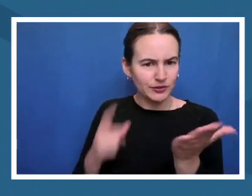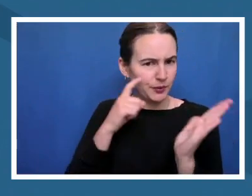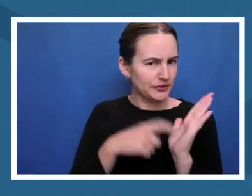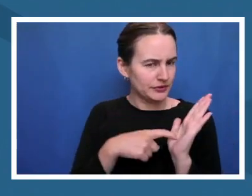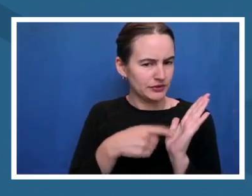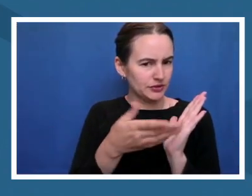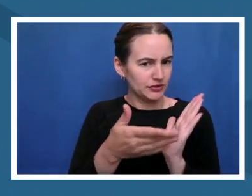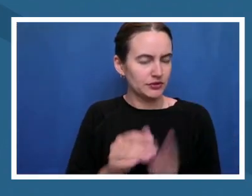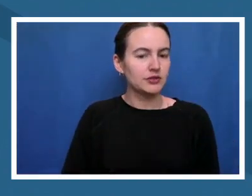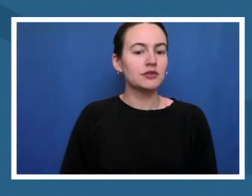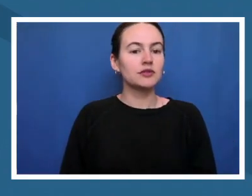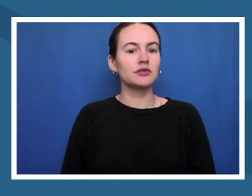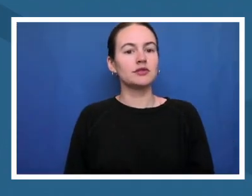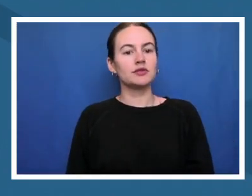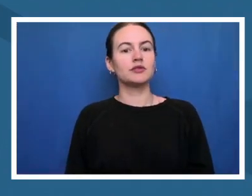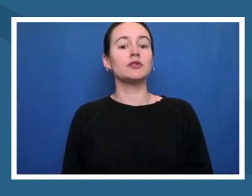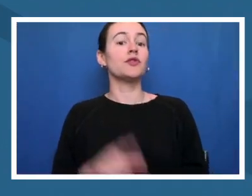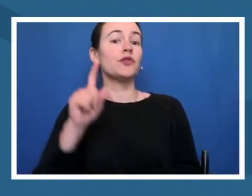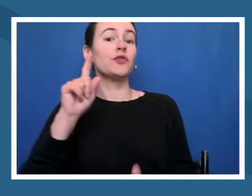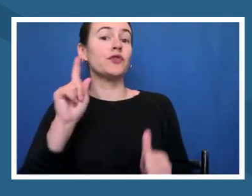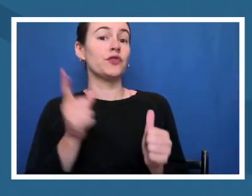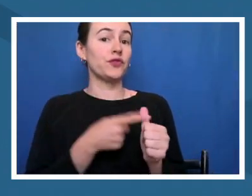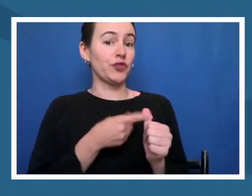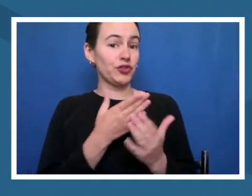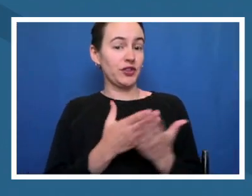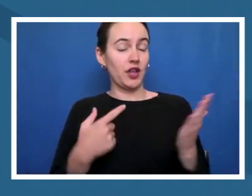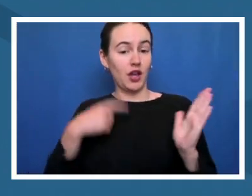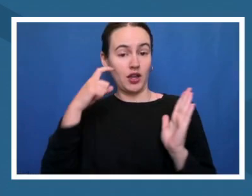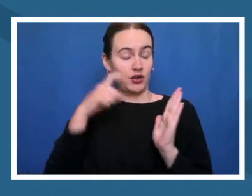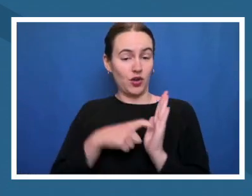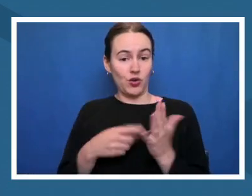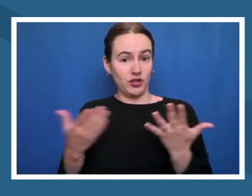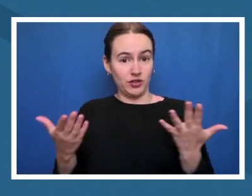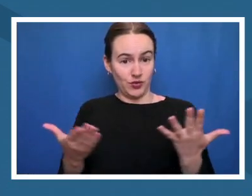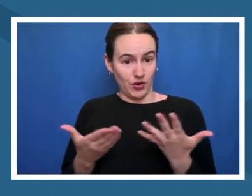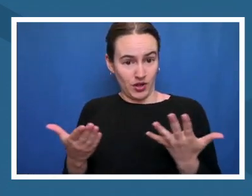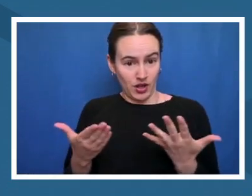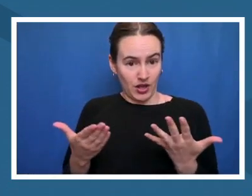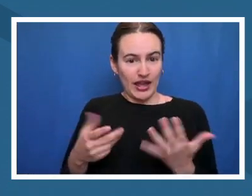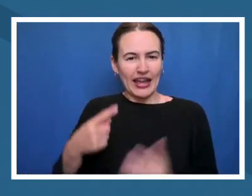the first thing that i notice is this